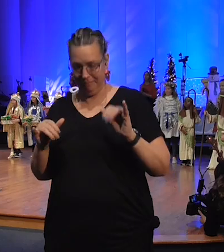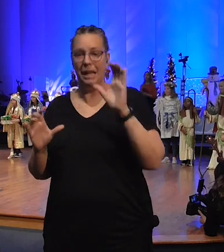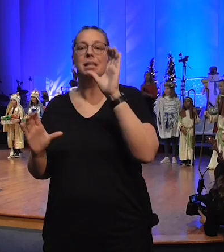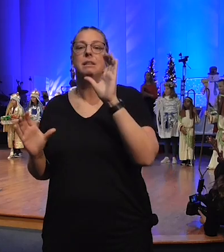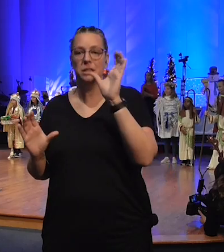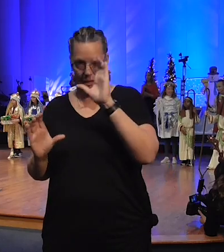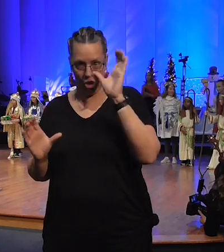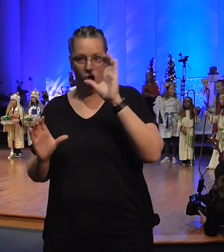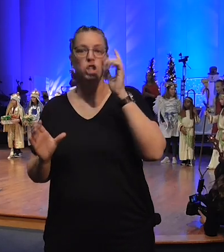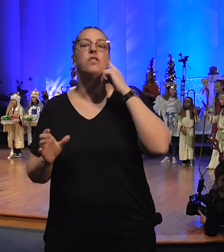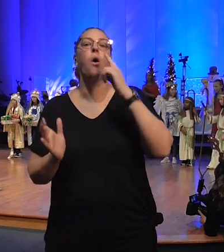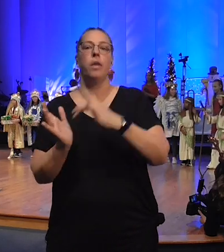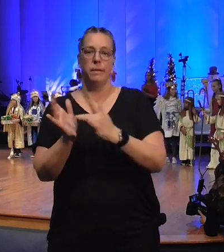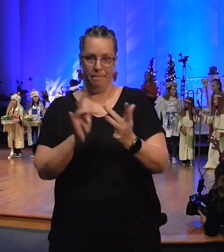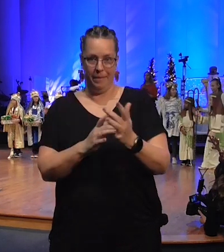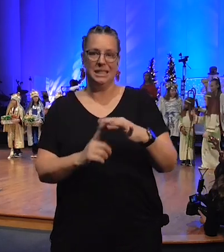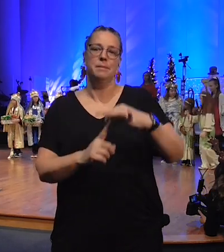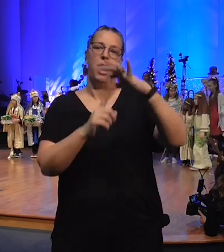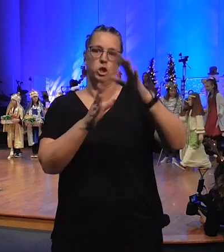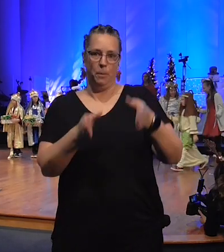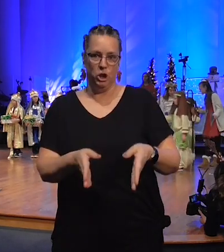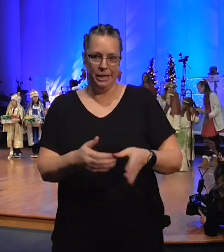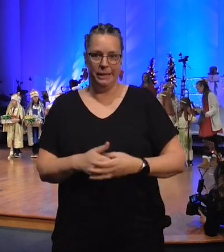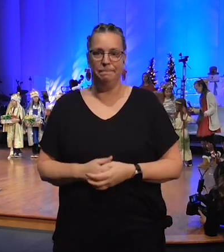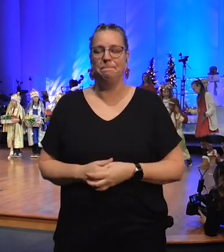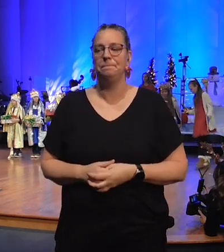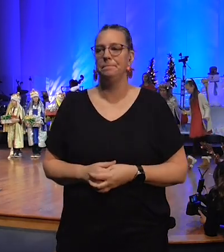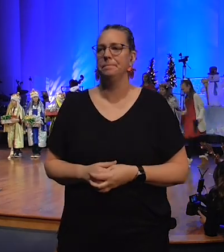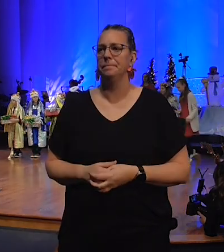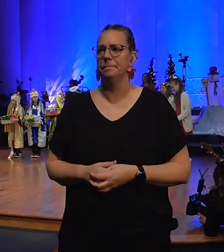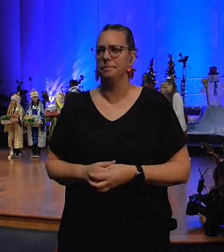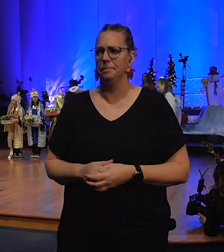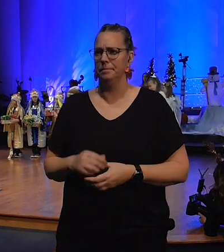the sky was filled with angels so they too went in search of this very special